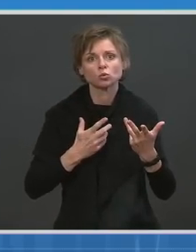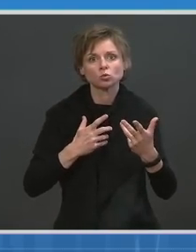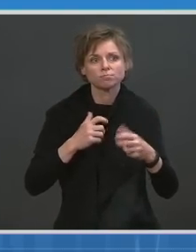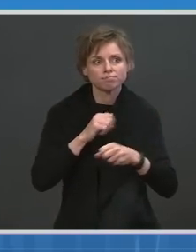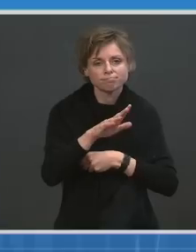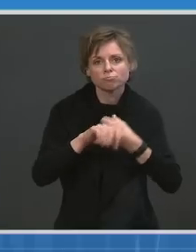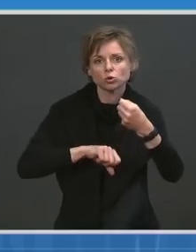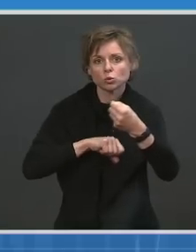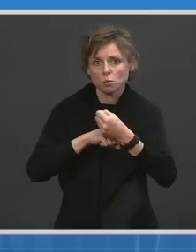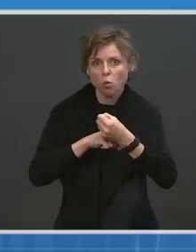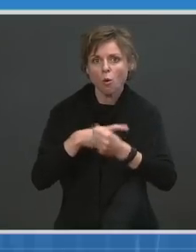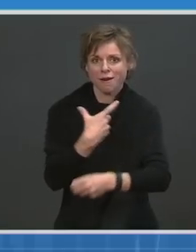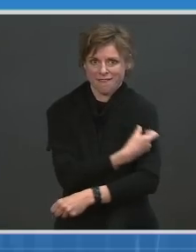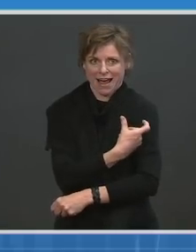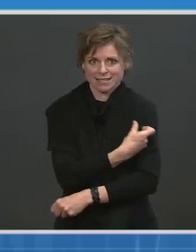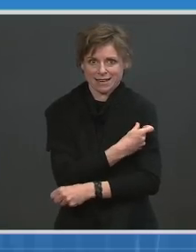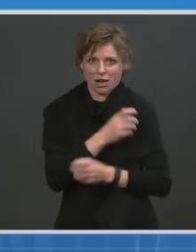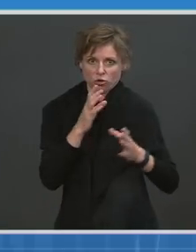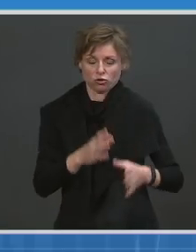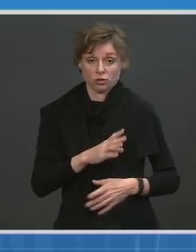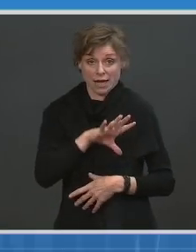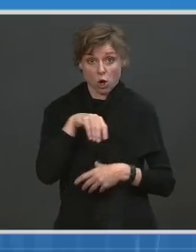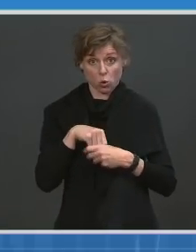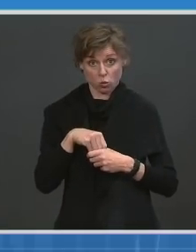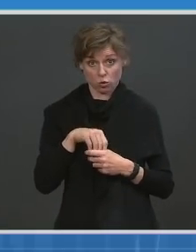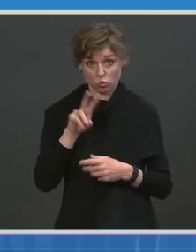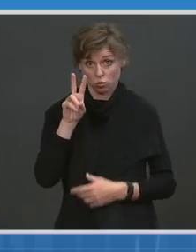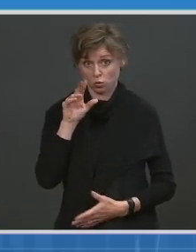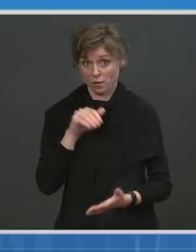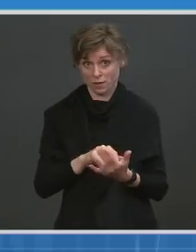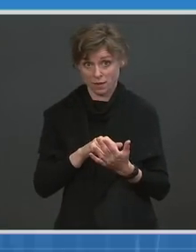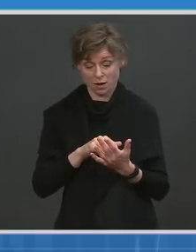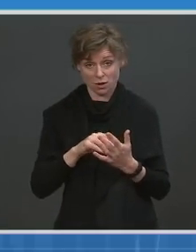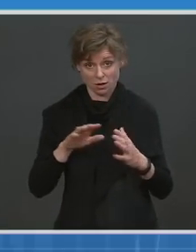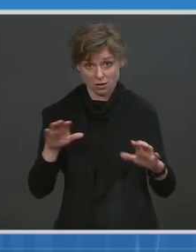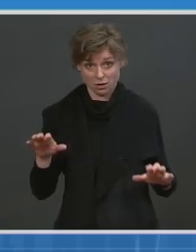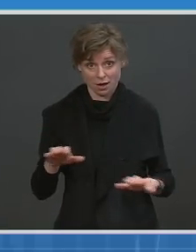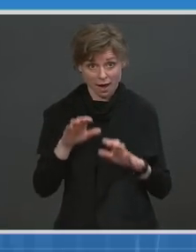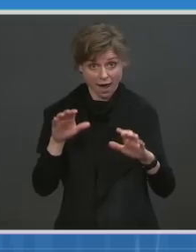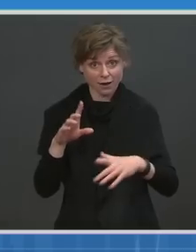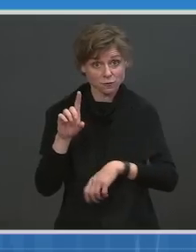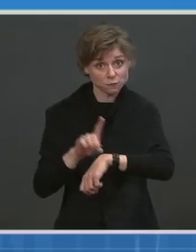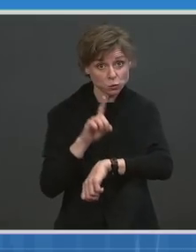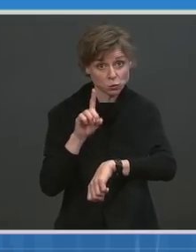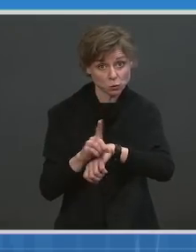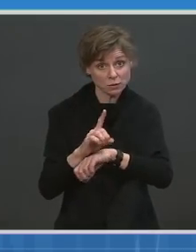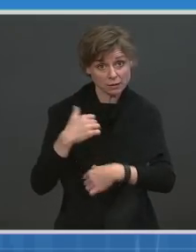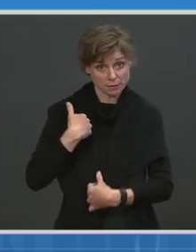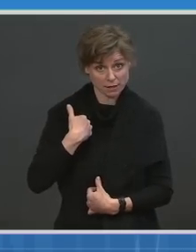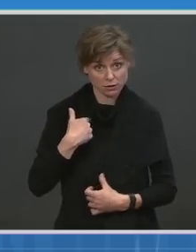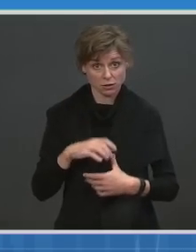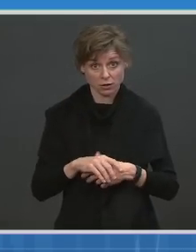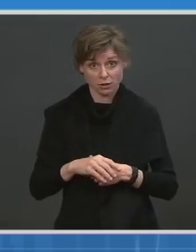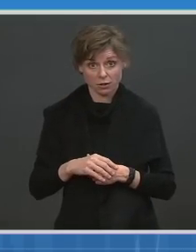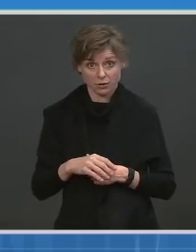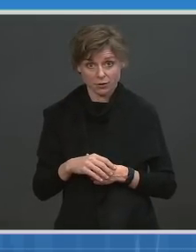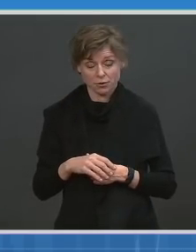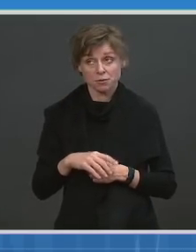including over 2,000 active-duty military men and women. At the President's direction, that number will grow to more